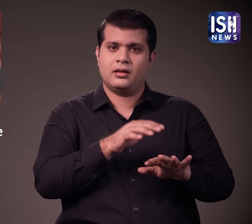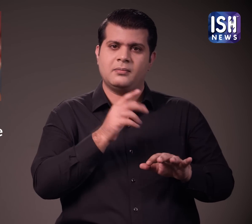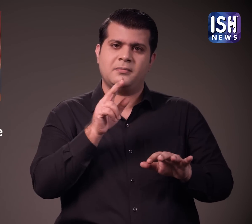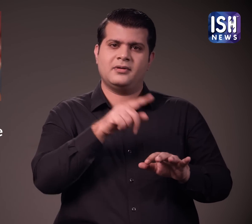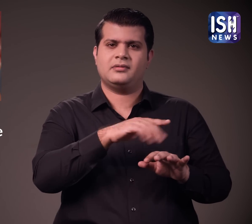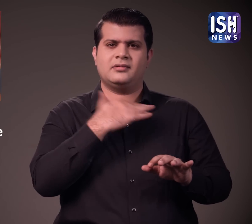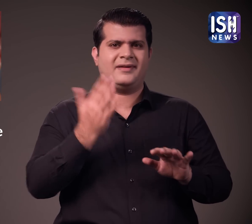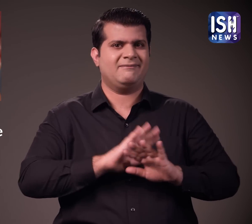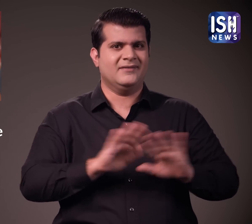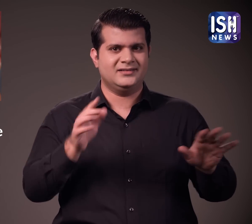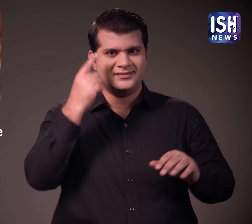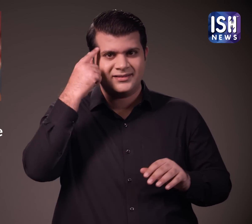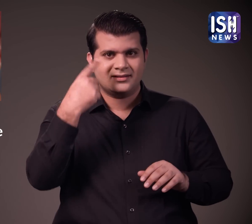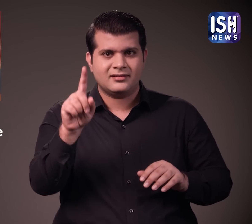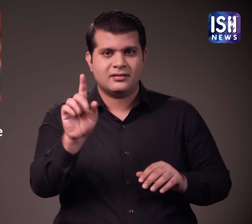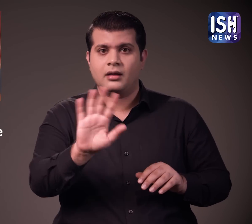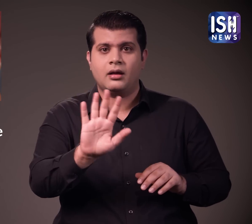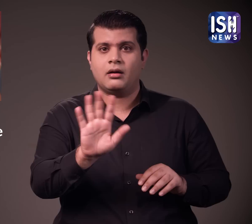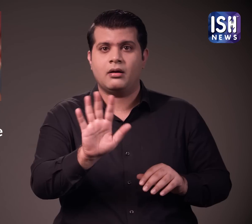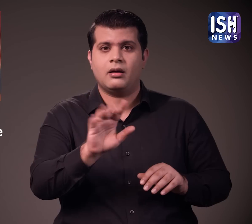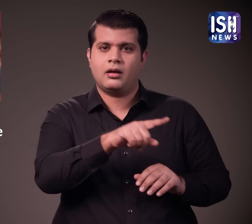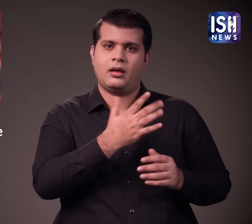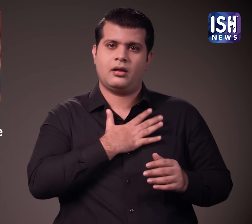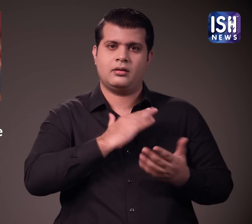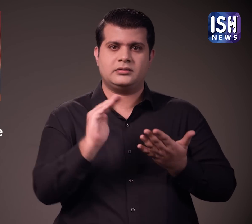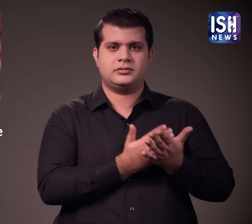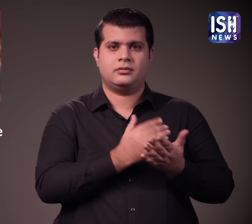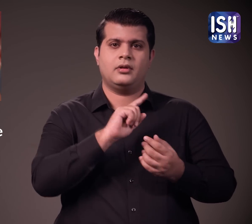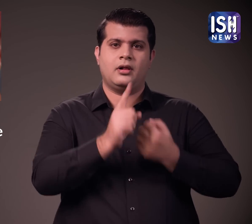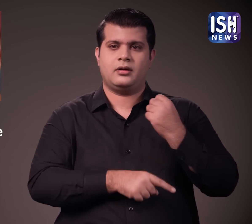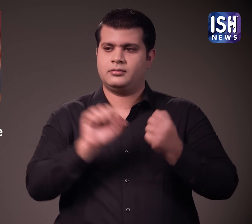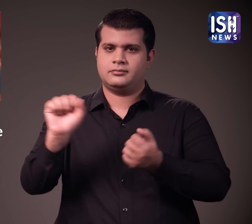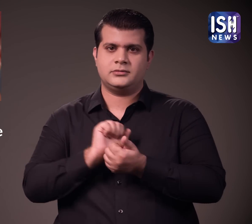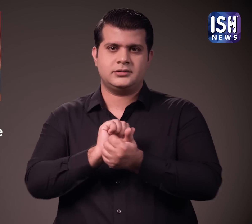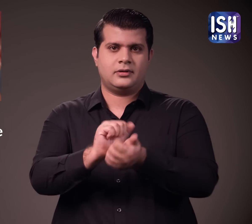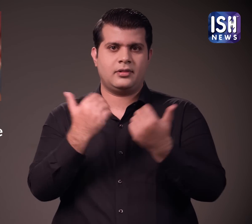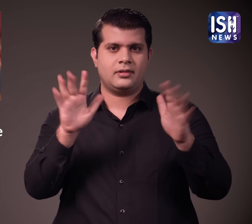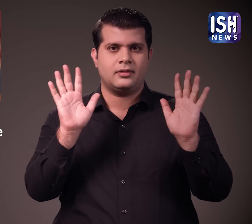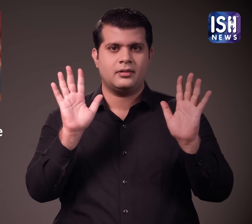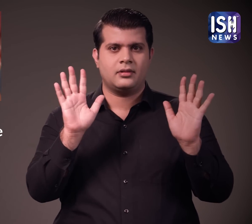It would mean she is dead, right? No! The woman was alive and is safe and the husband has been jailed.